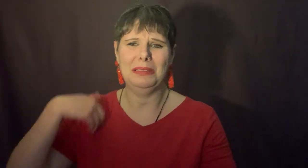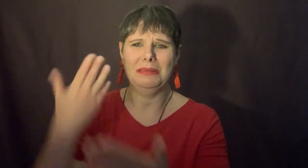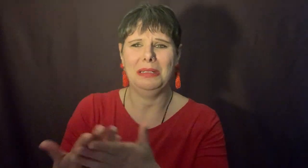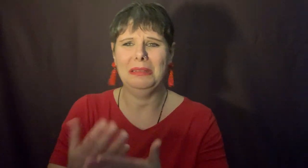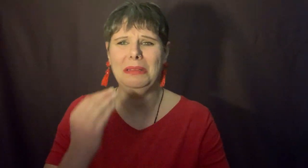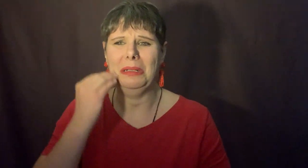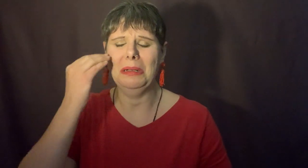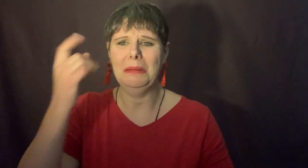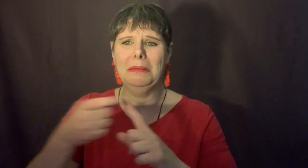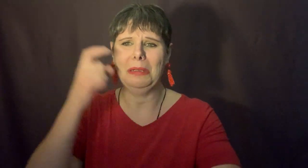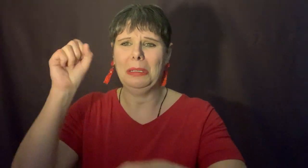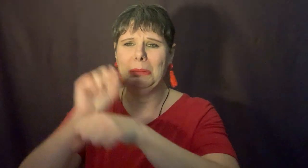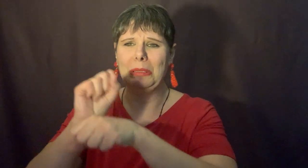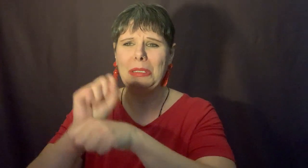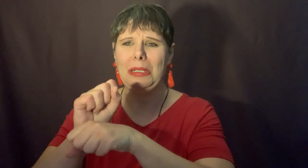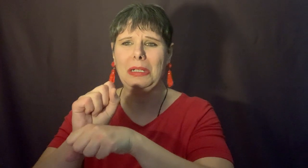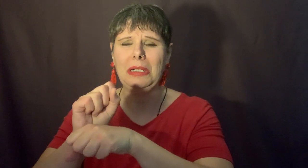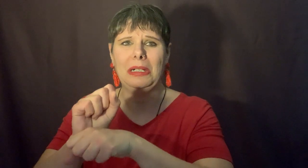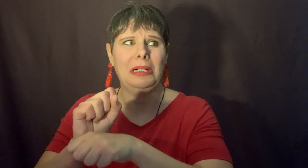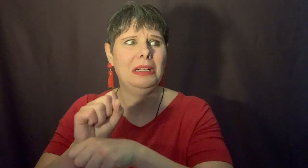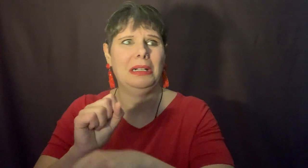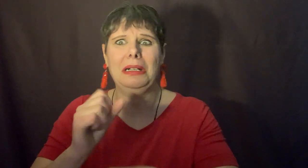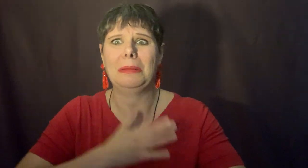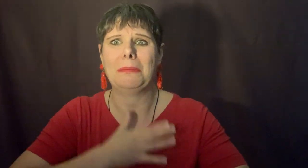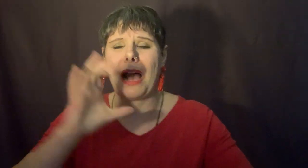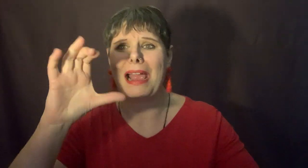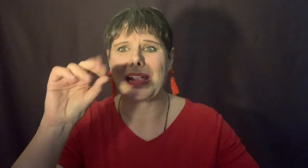He tore up my couch when I came home from work.